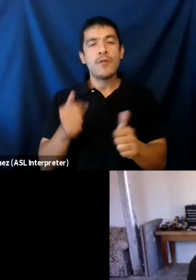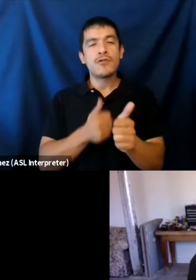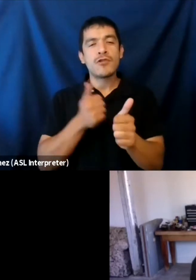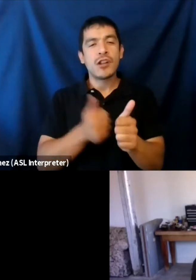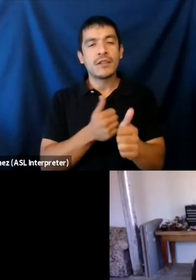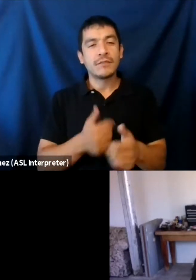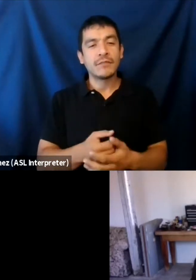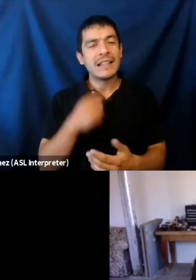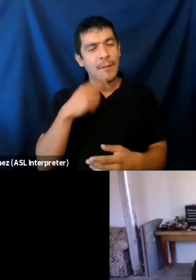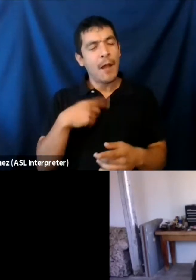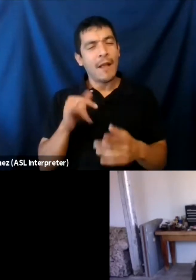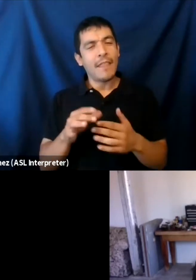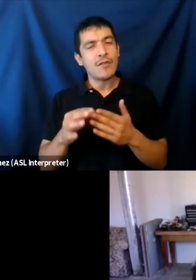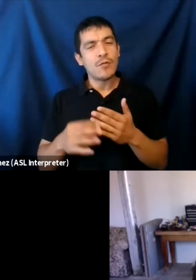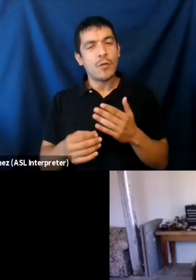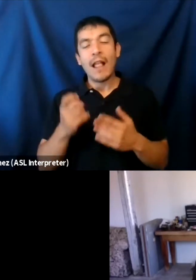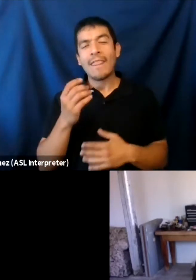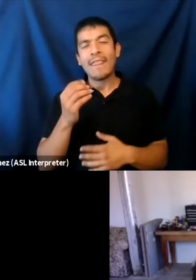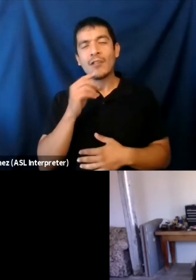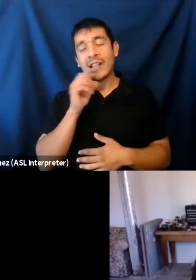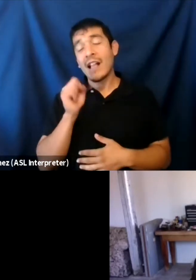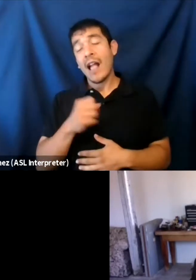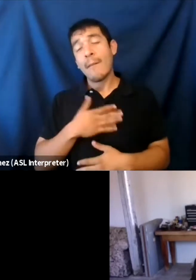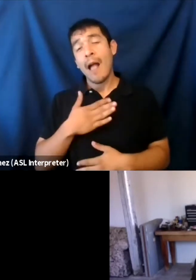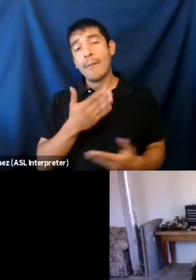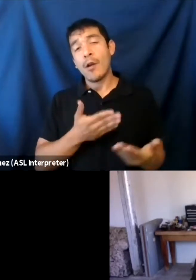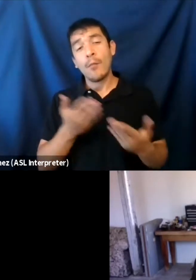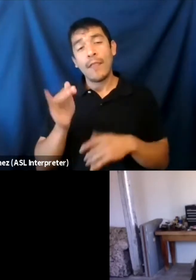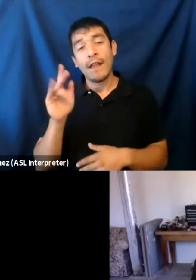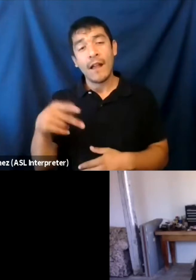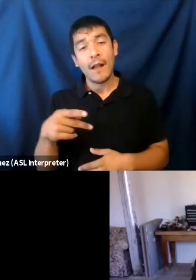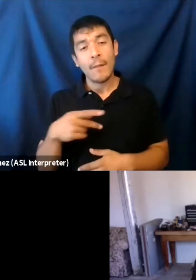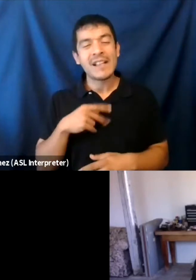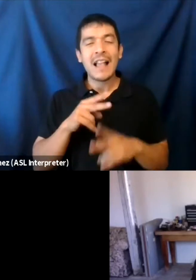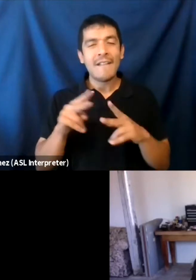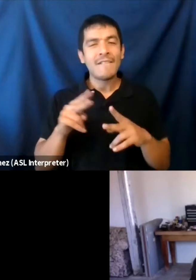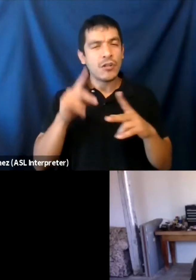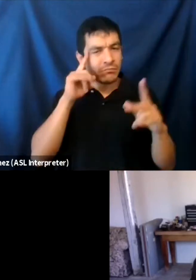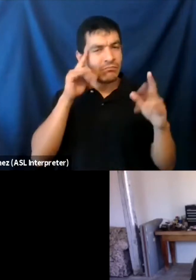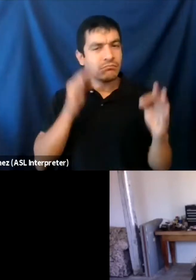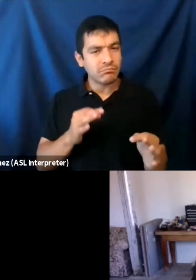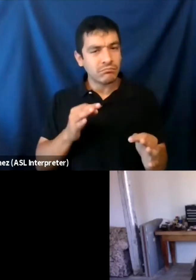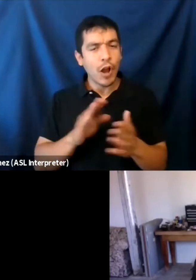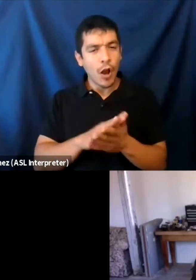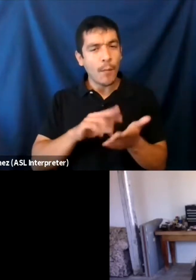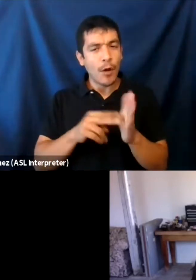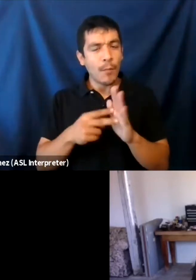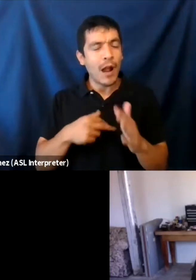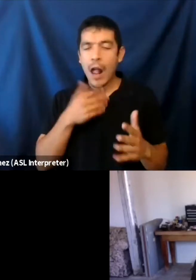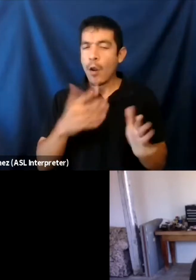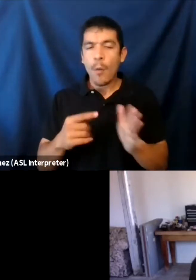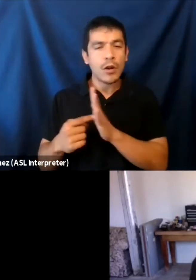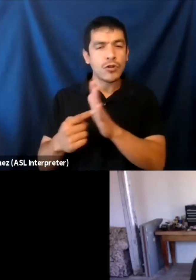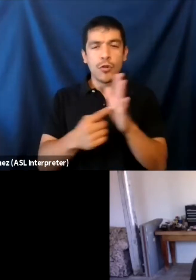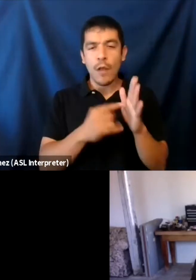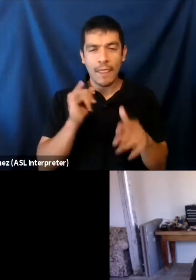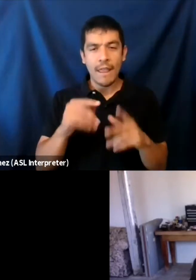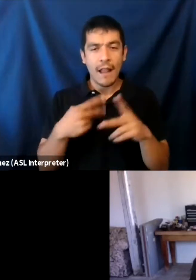Yeah, I'm actually really glad you brought that up 'cause it was like a very deliberate choice to not show those images. I think very early on,